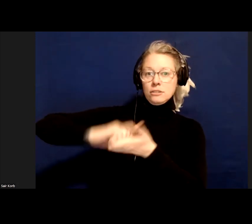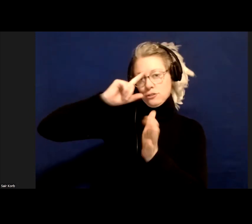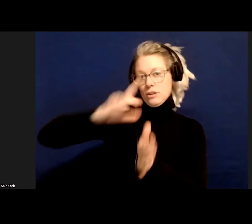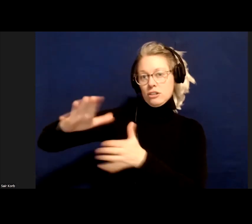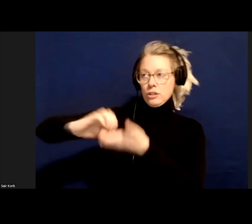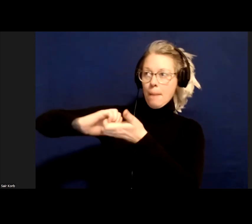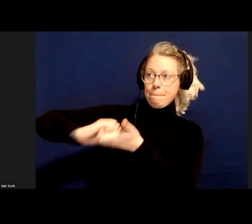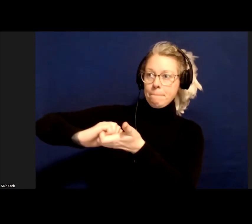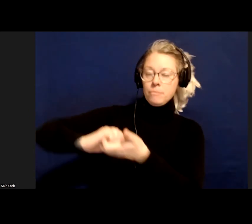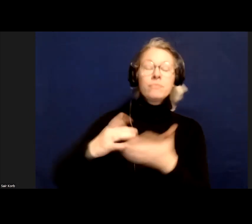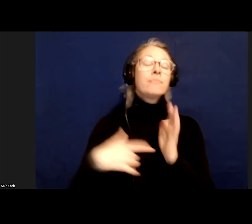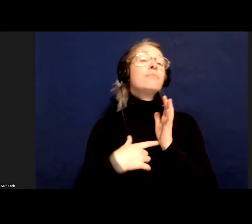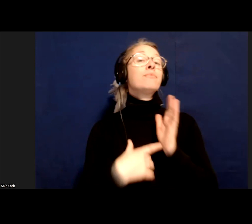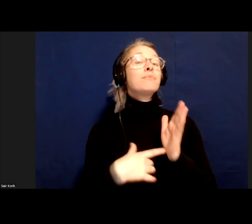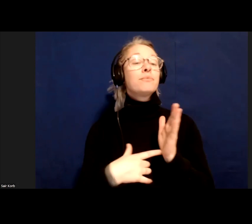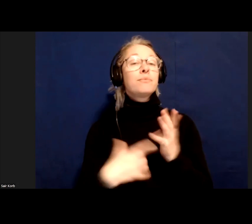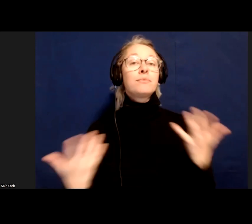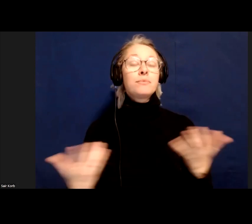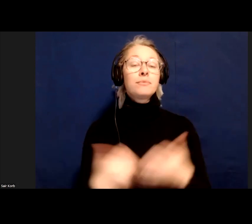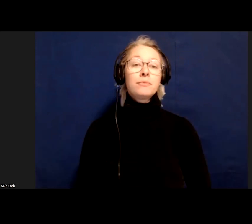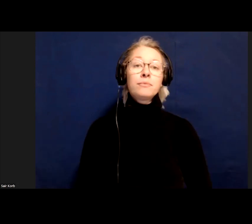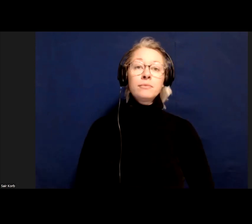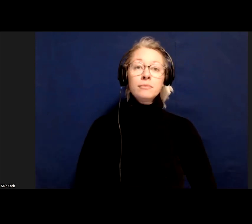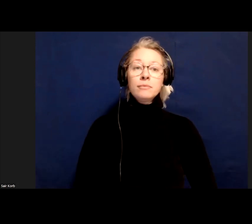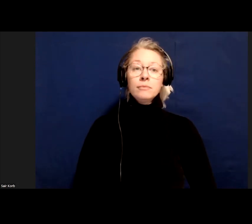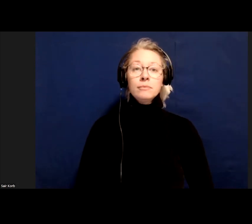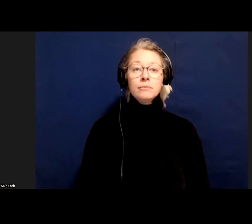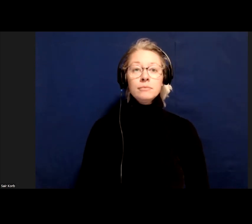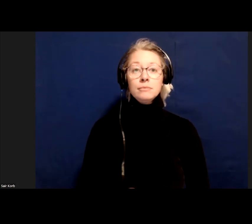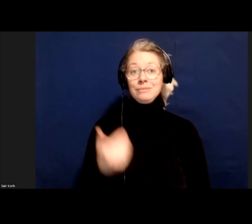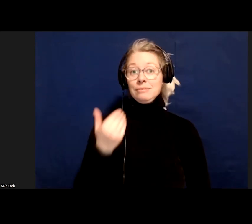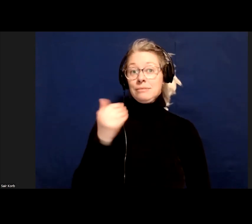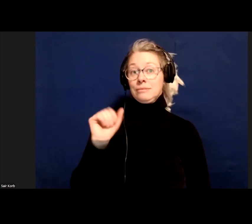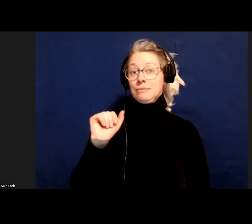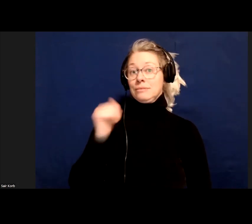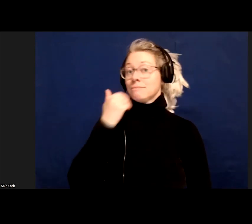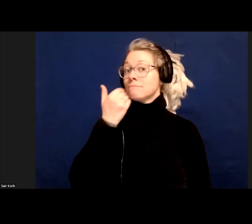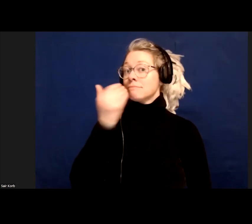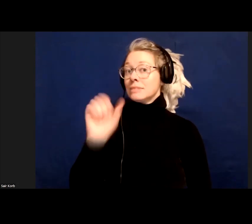So for example, in the September of this year, we will have, Calgary will be the host city